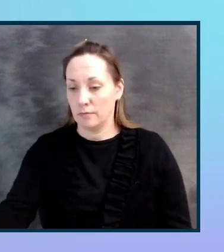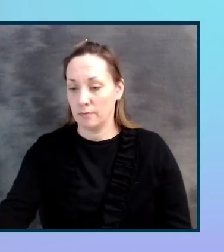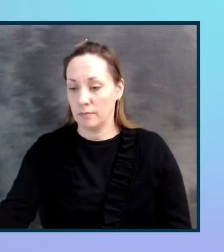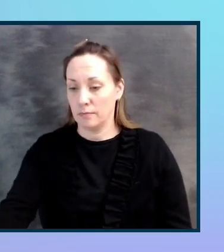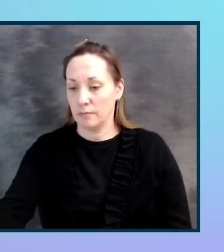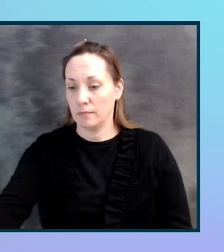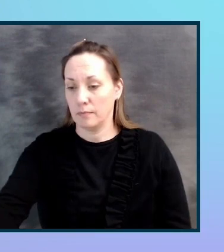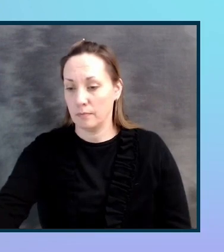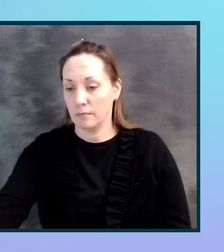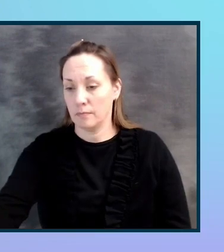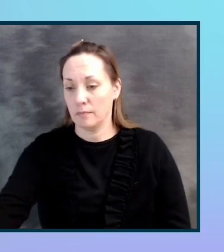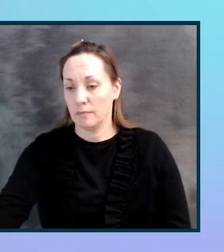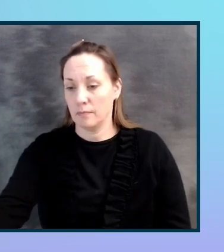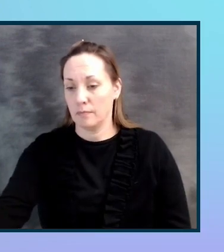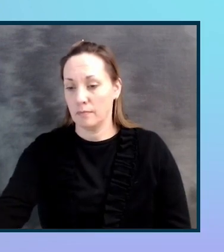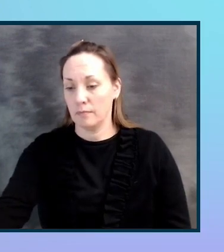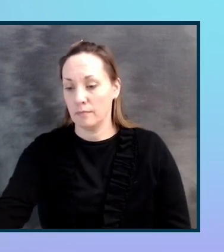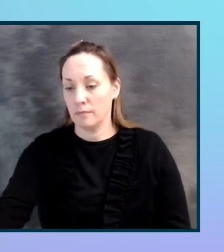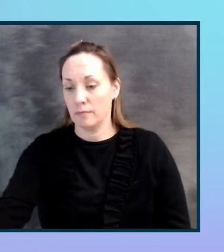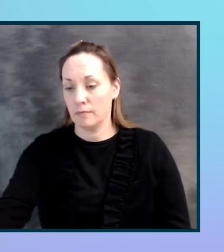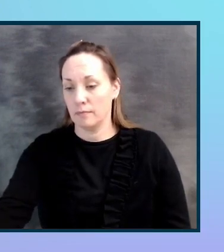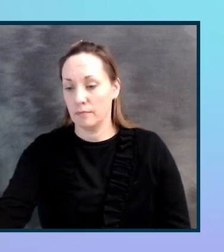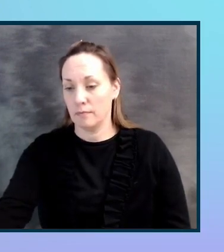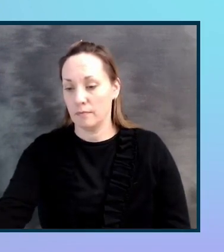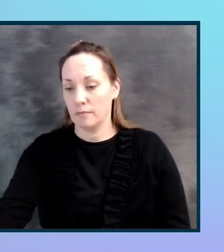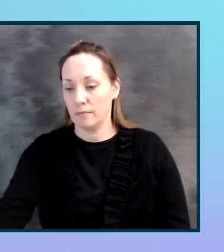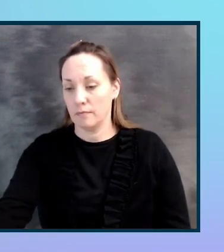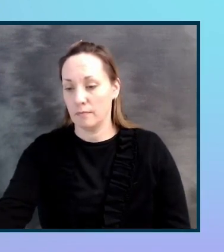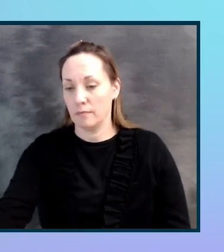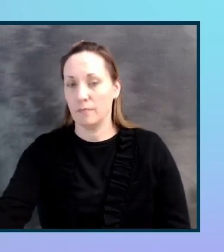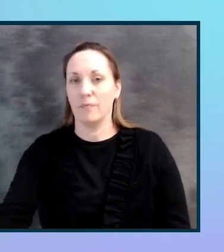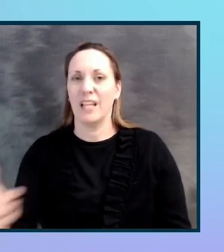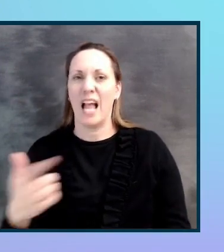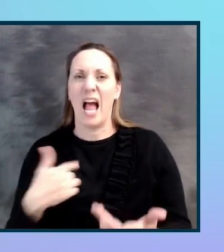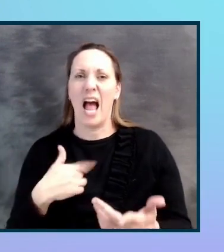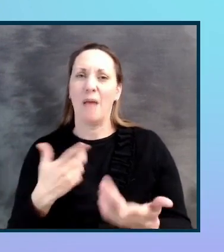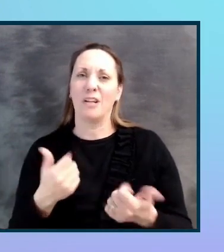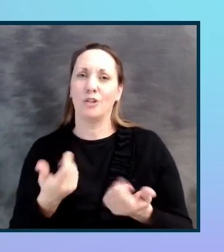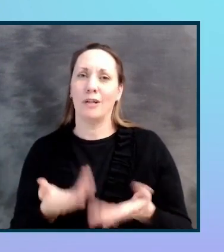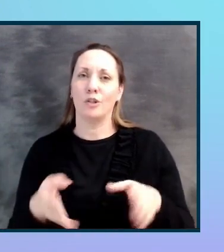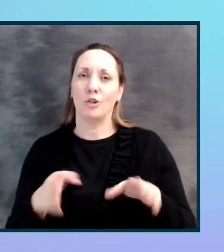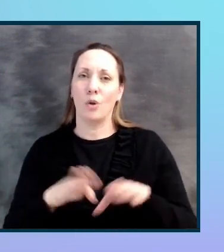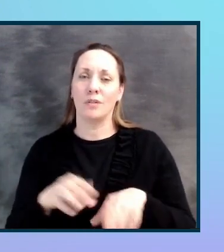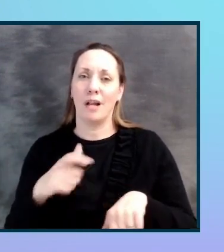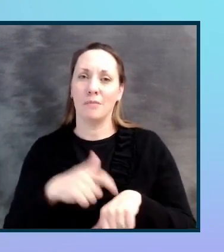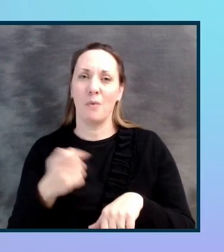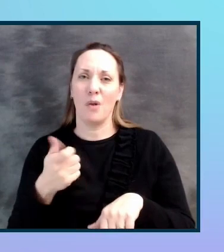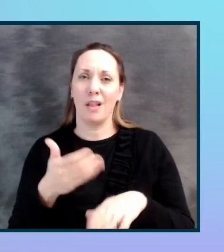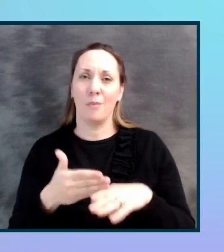Awesome, I'm gonna try to be good and just close us out on time. We went a little bit over.